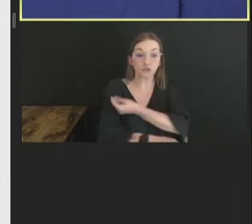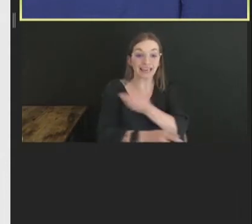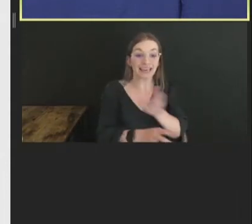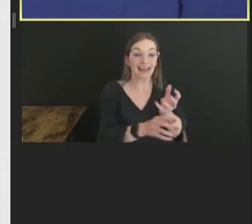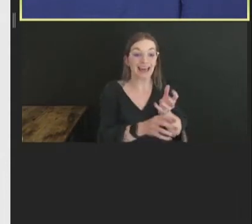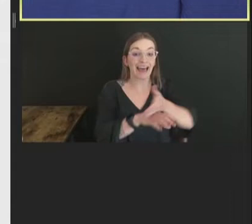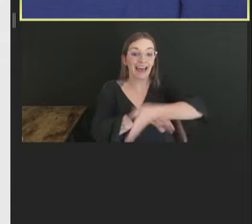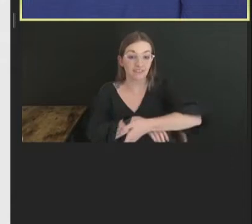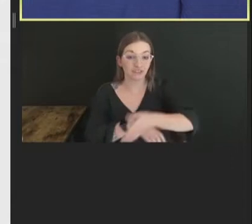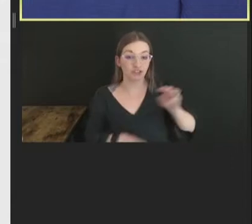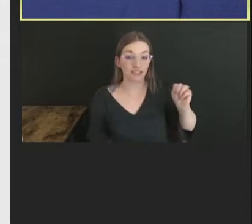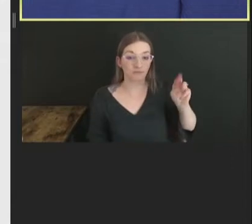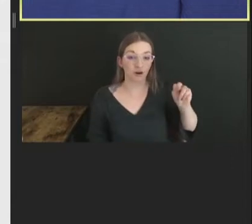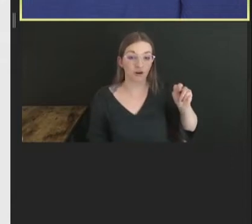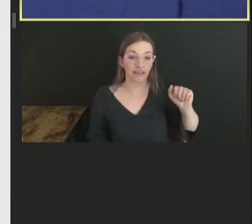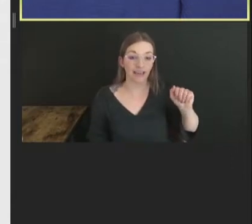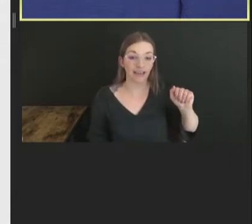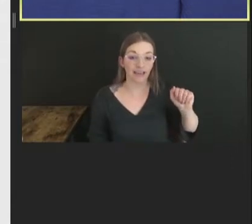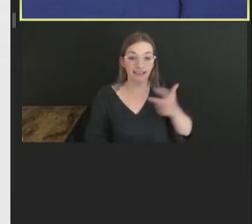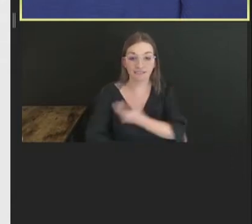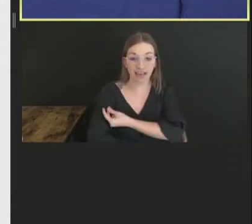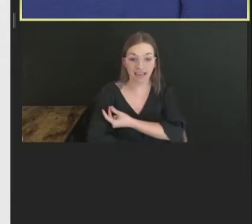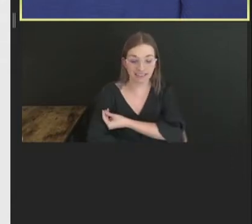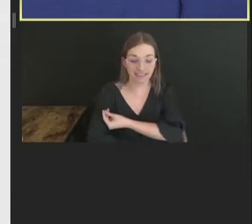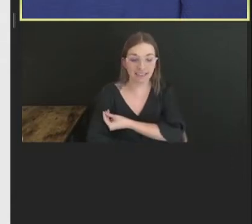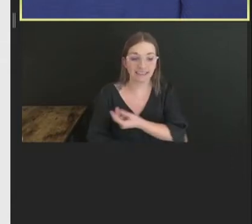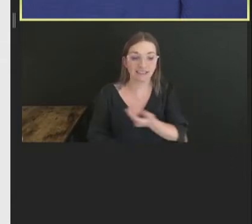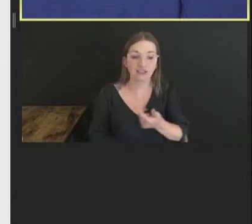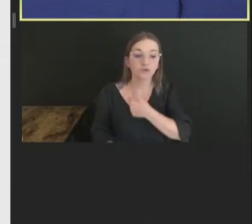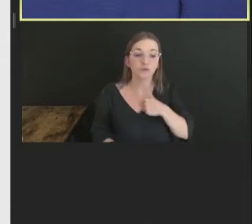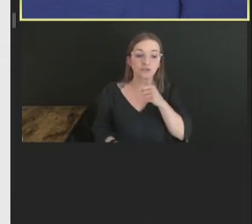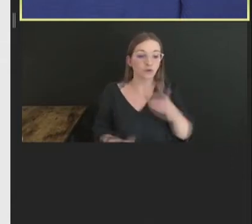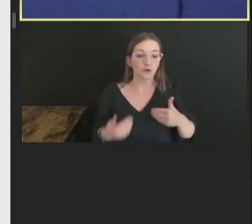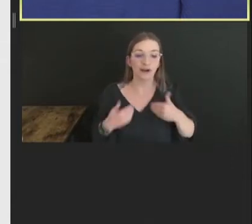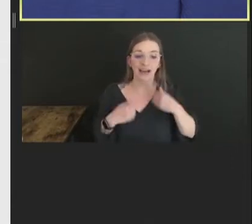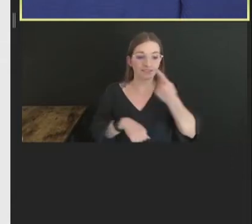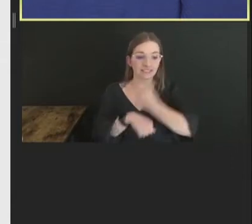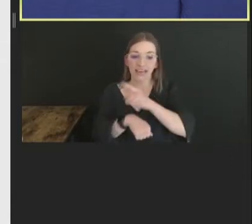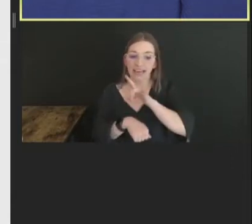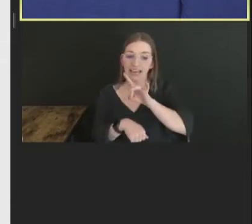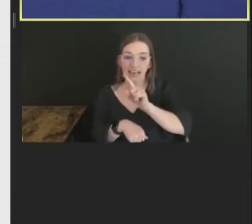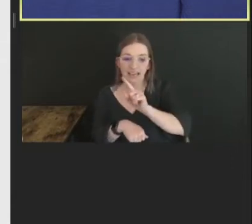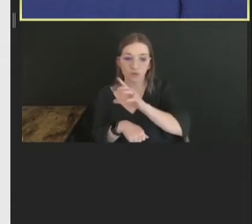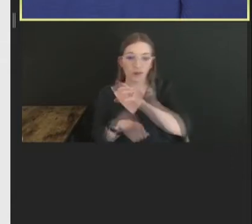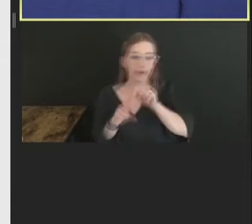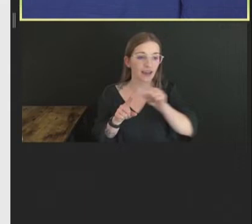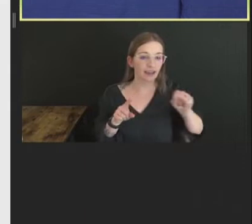day 181 and out to 12-month data, my suspicion is that they're going to continue to rise. Now,